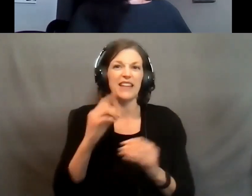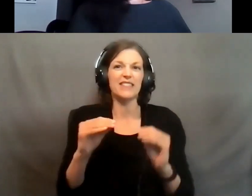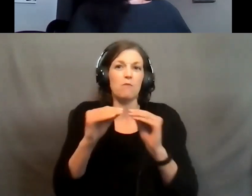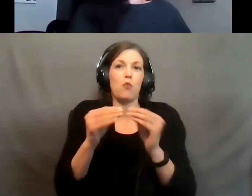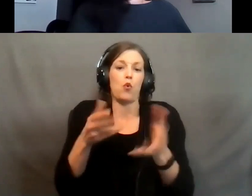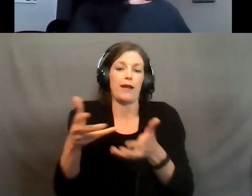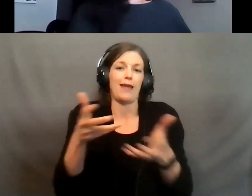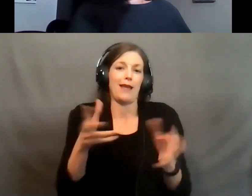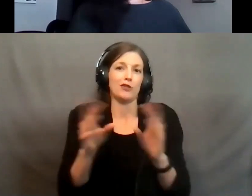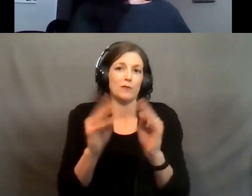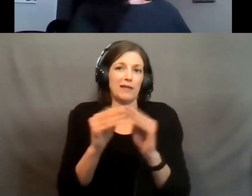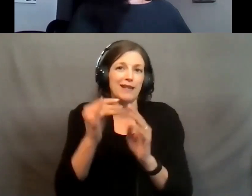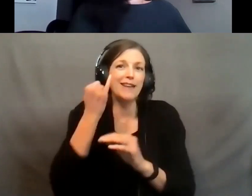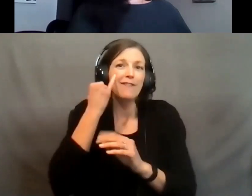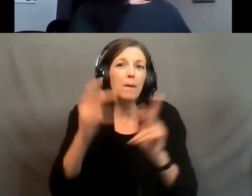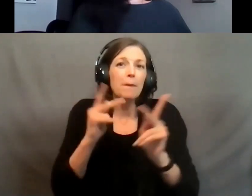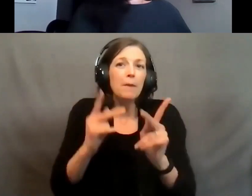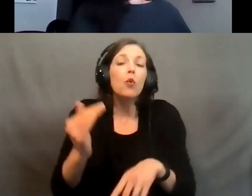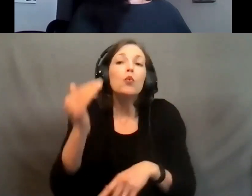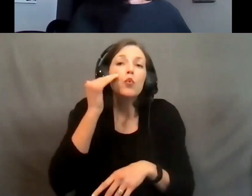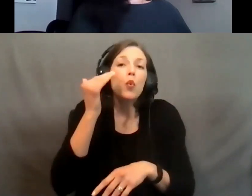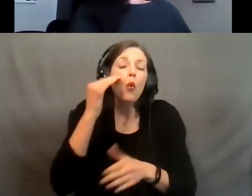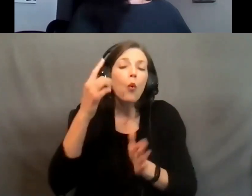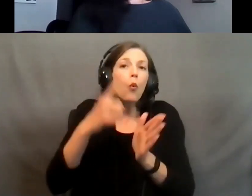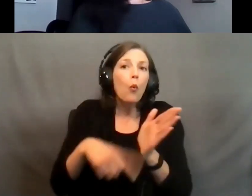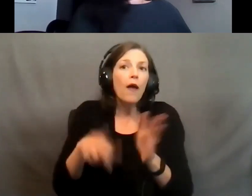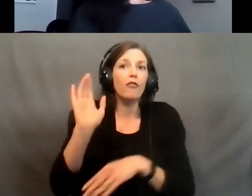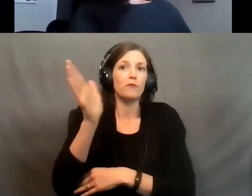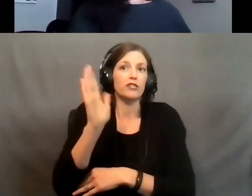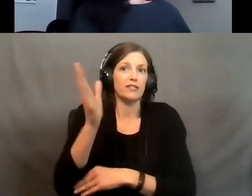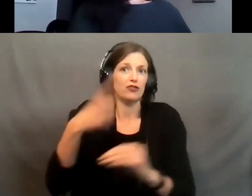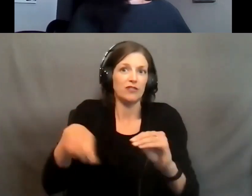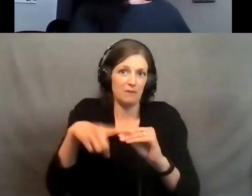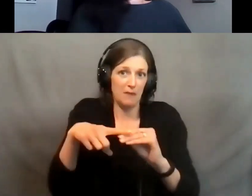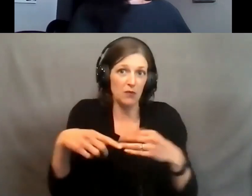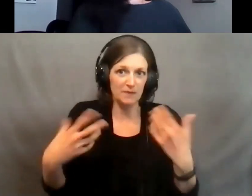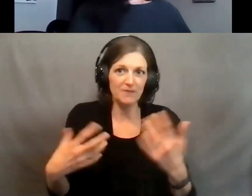if people know what the presentations 13:08:15 will be . It is also the deadline